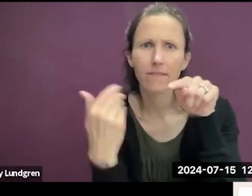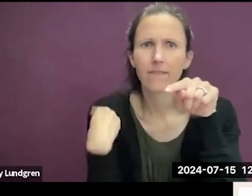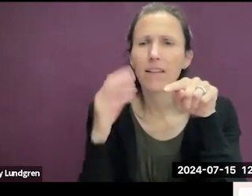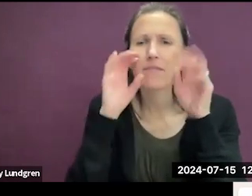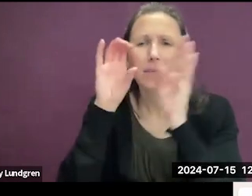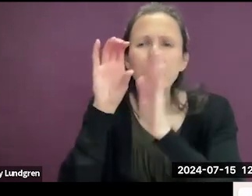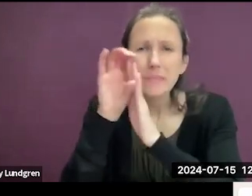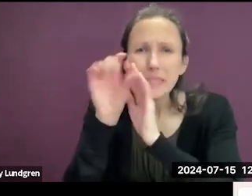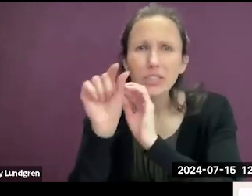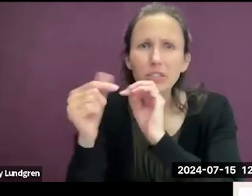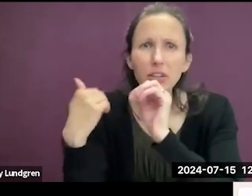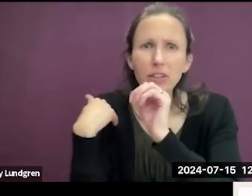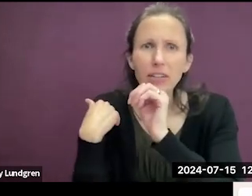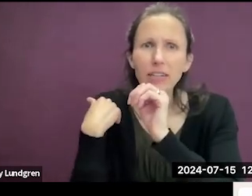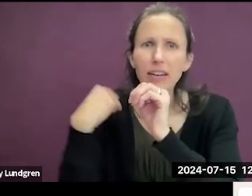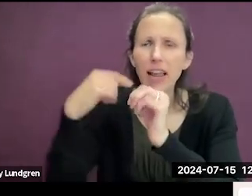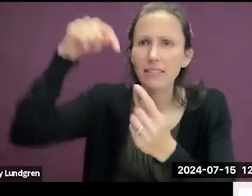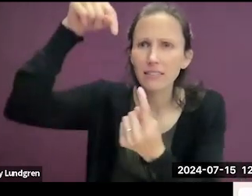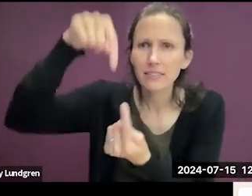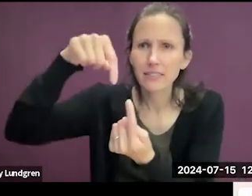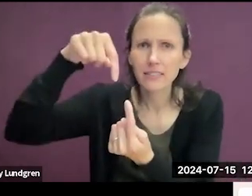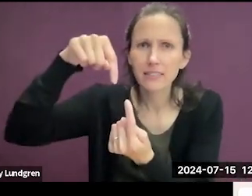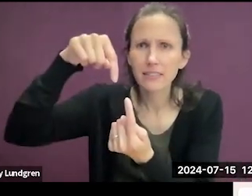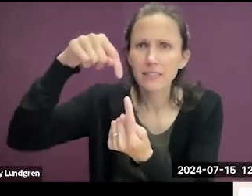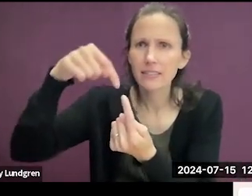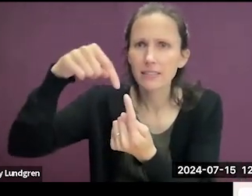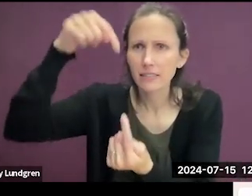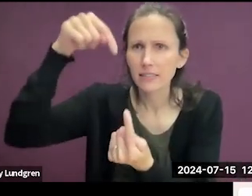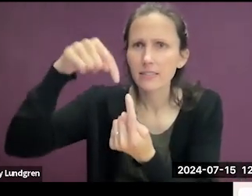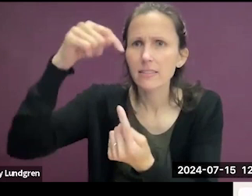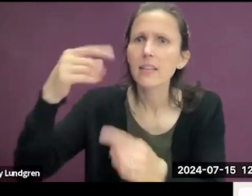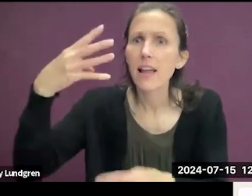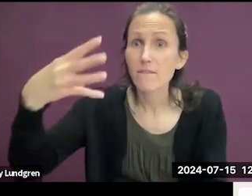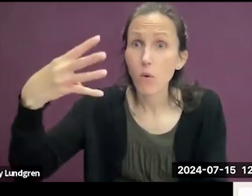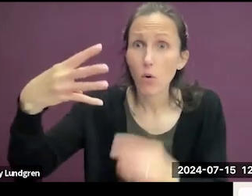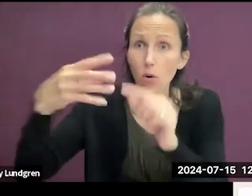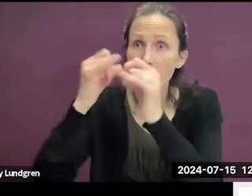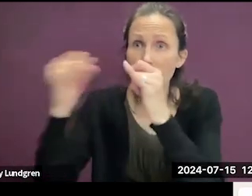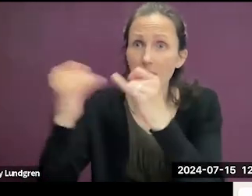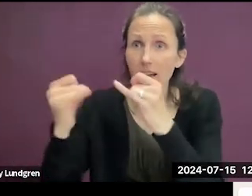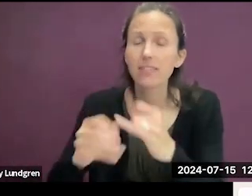It's got two arrows next to four horizontal lines. That's your line spacing icon.